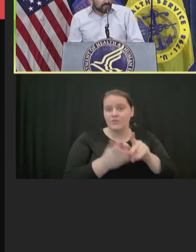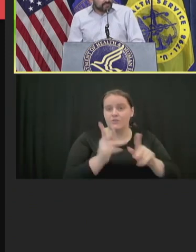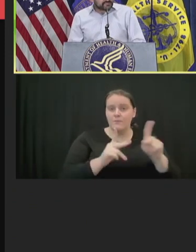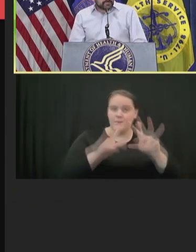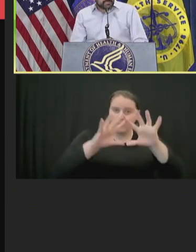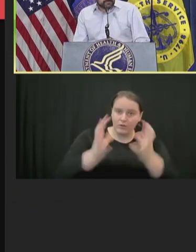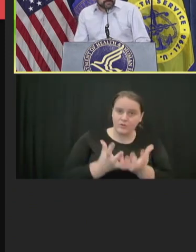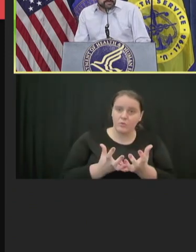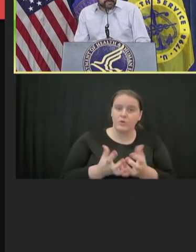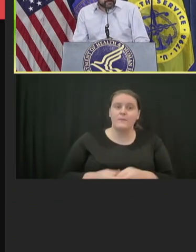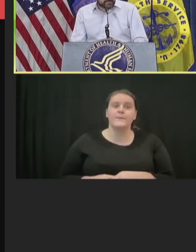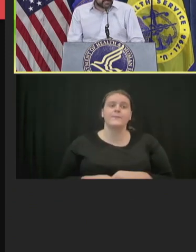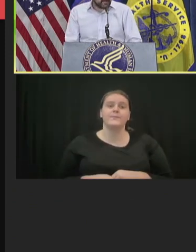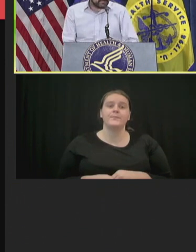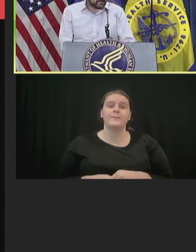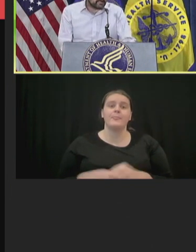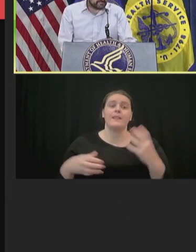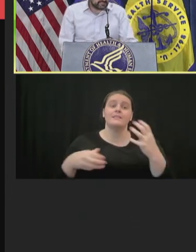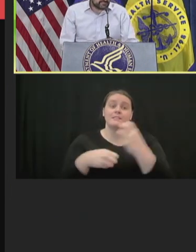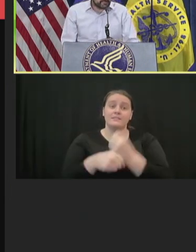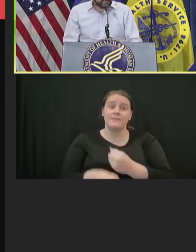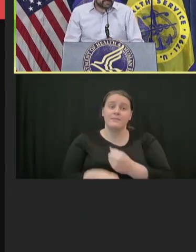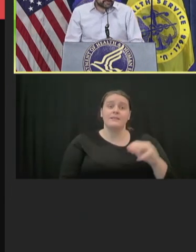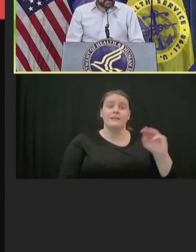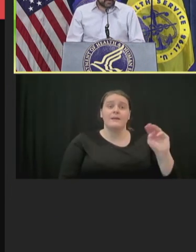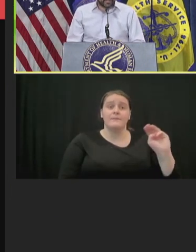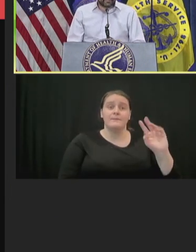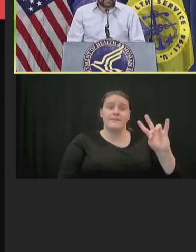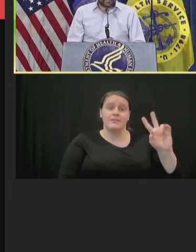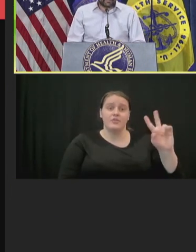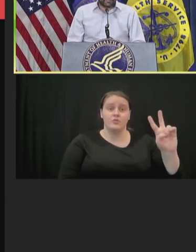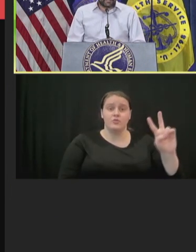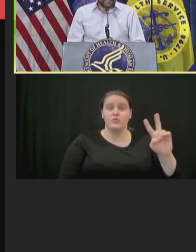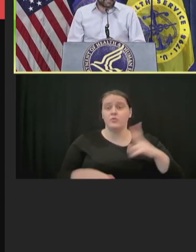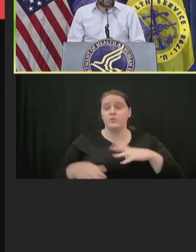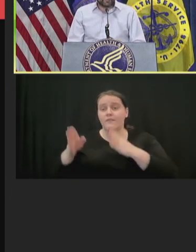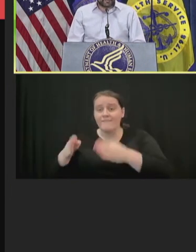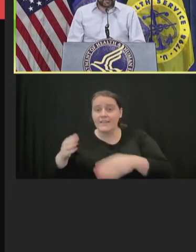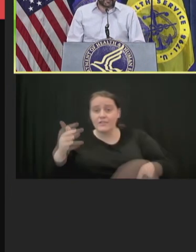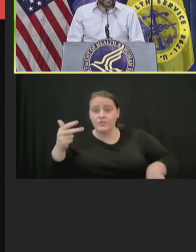So, here is a summary of the M72 phase 3 trial design. This is a very large study